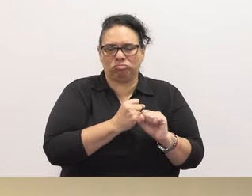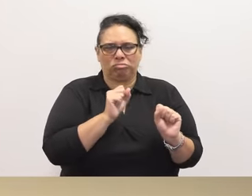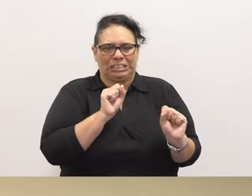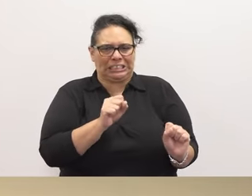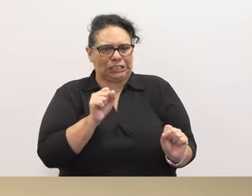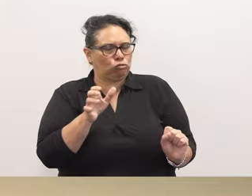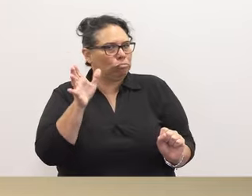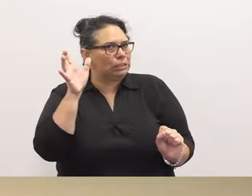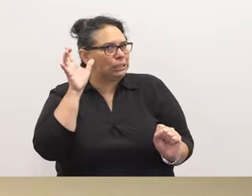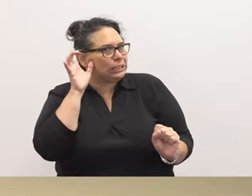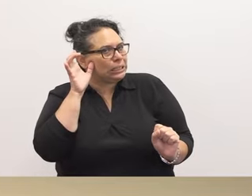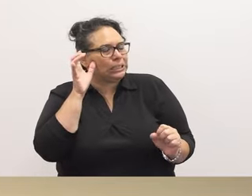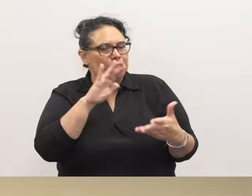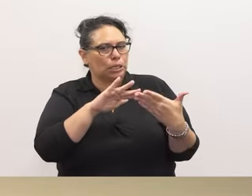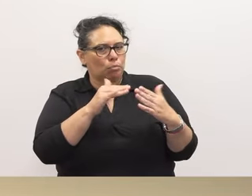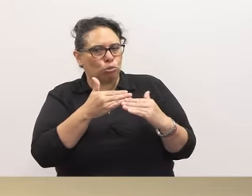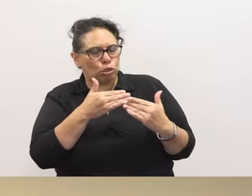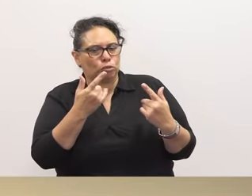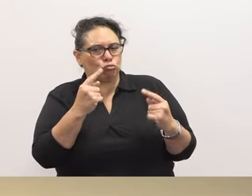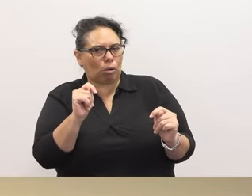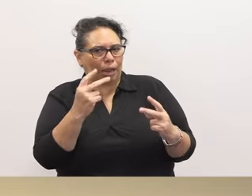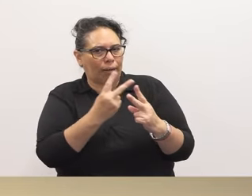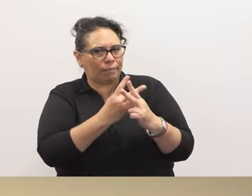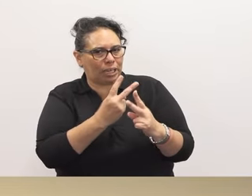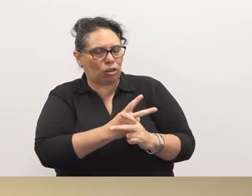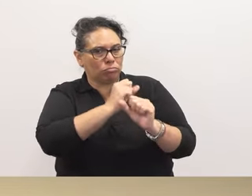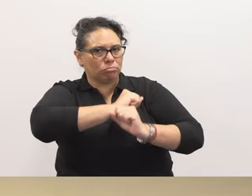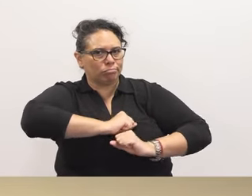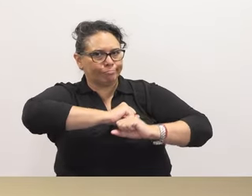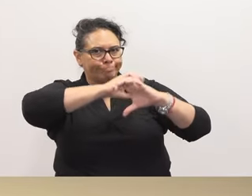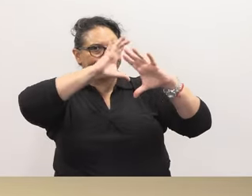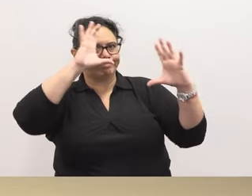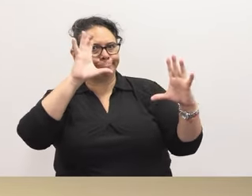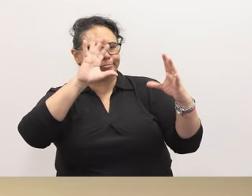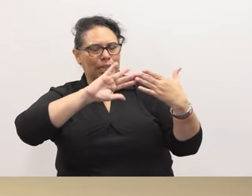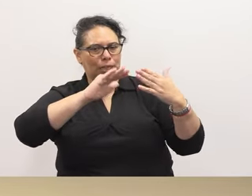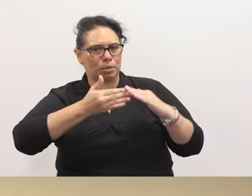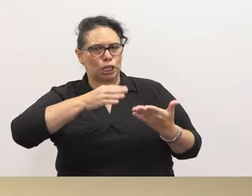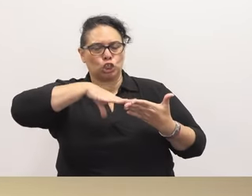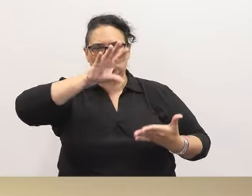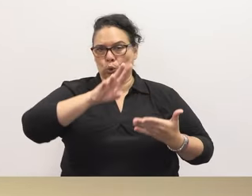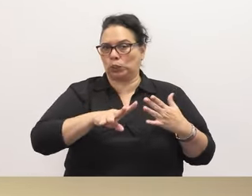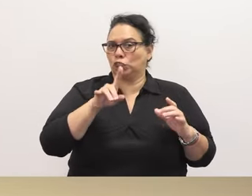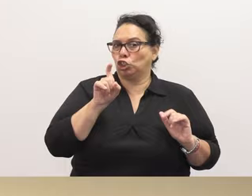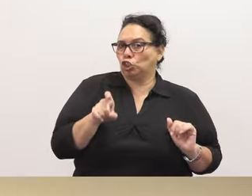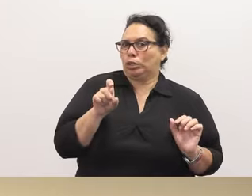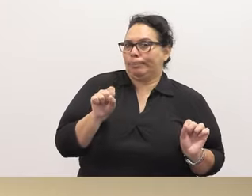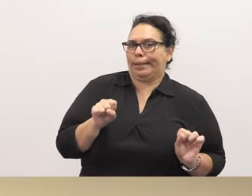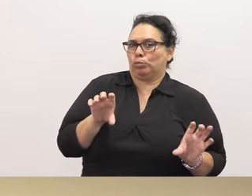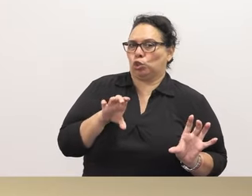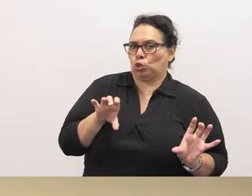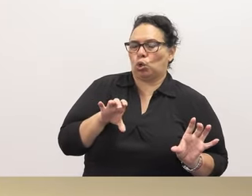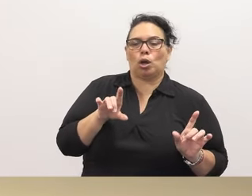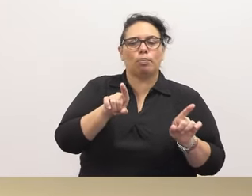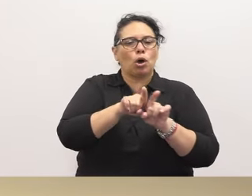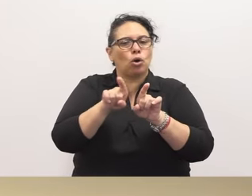to the community to try to figure out what is the vision that the community has for what students should know and be able to do, but also to get a sense of what are some of the community's